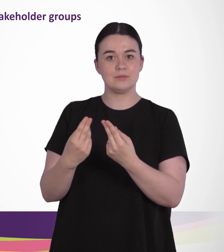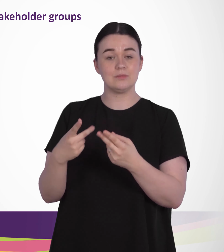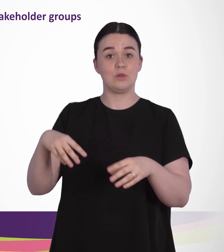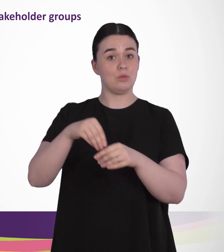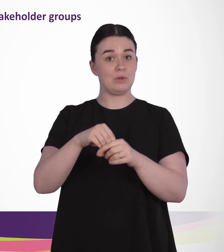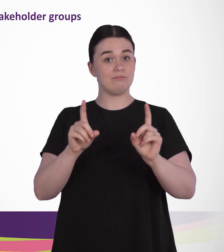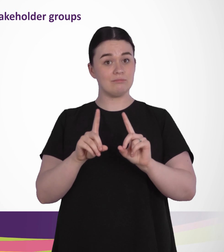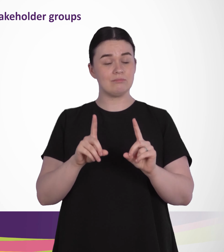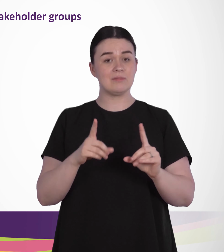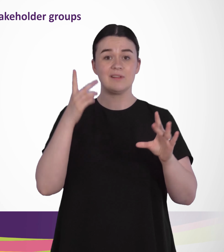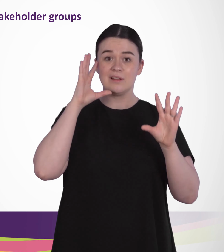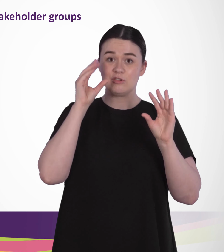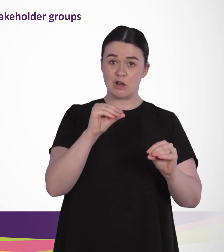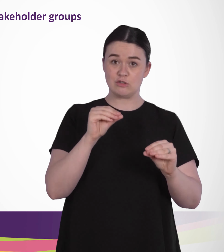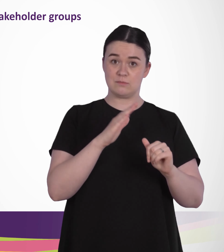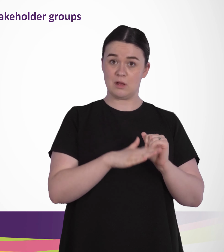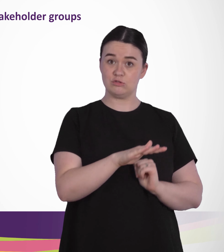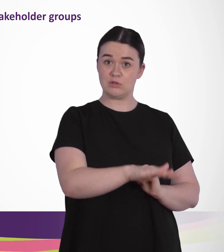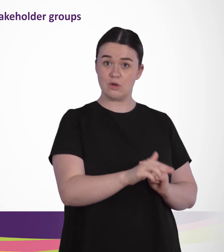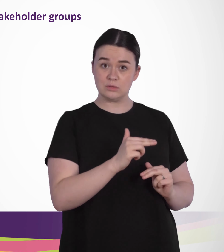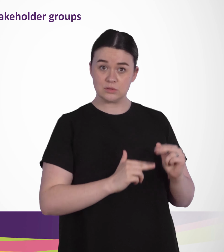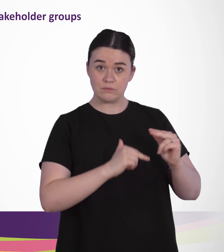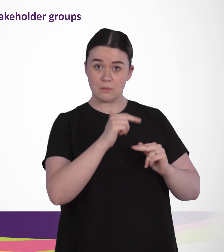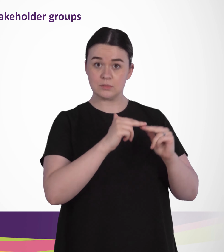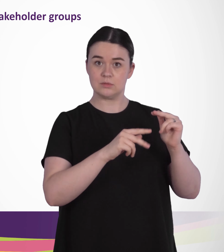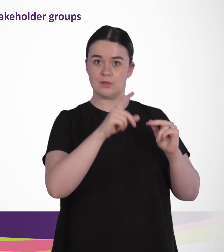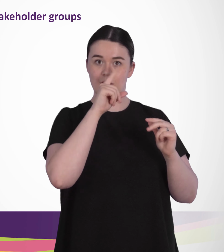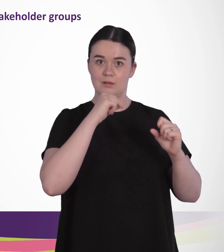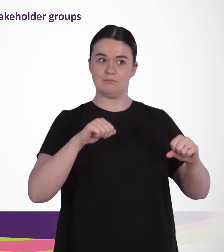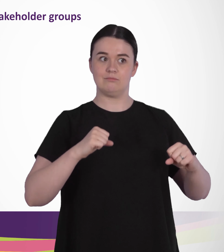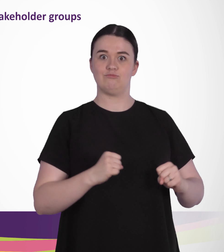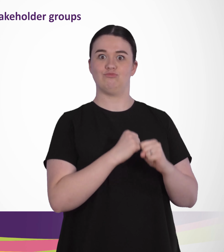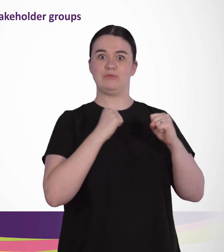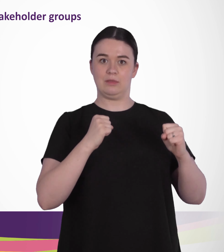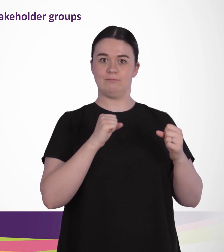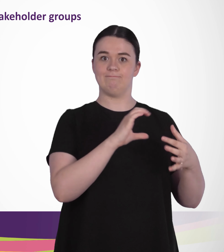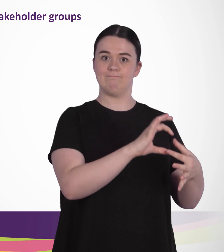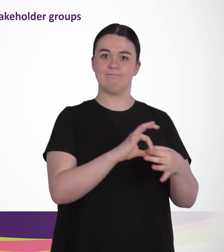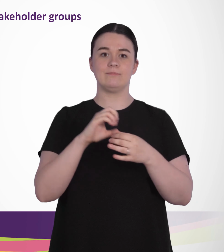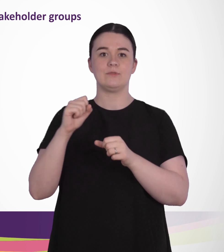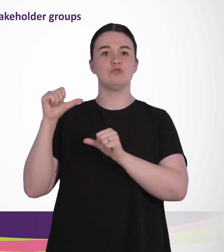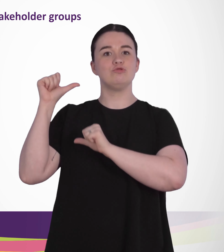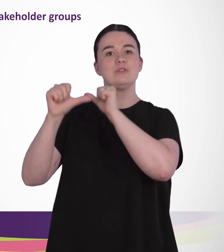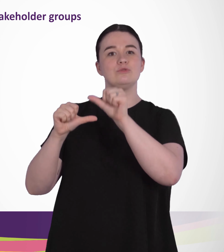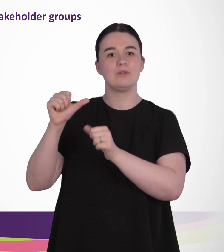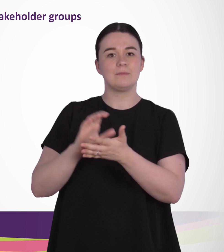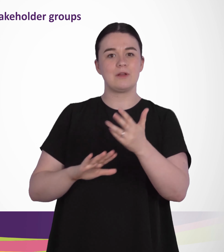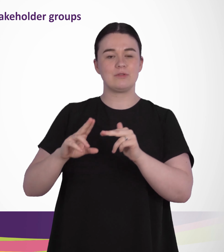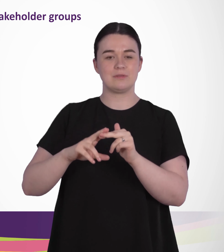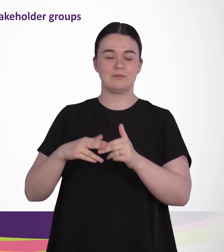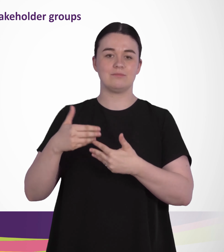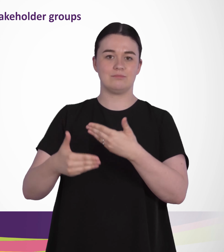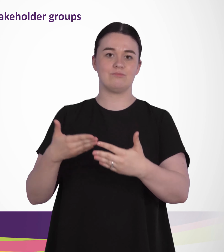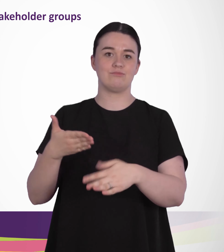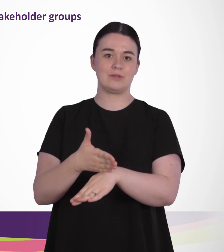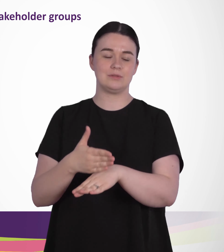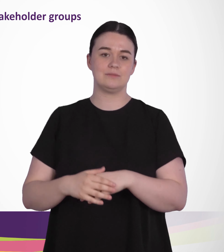including education about child development that builds on the strengths of traditional parenting practices.